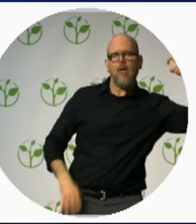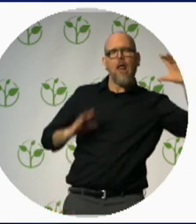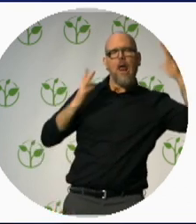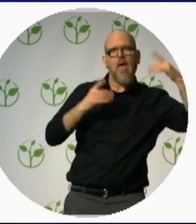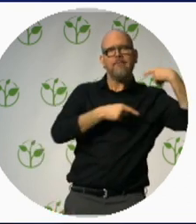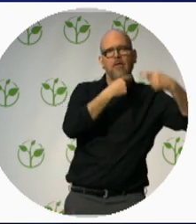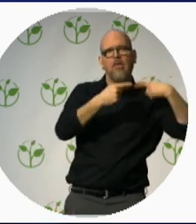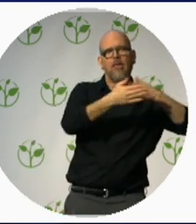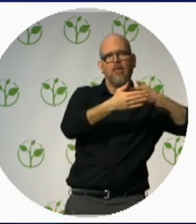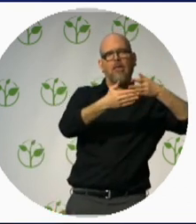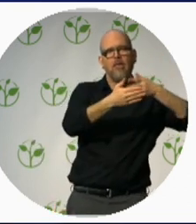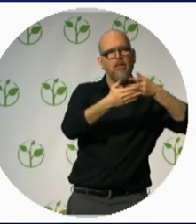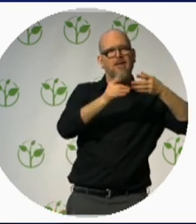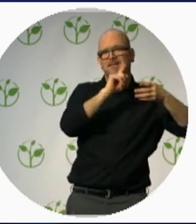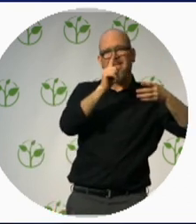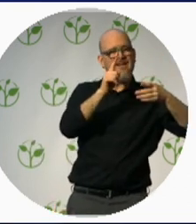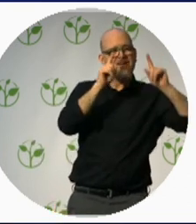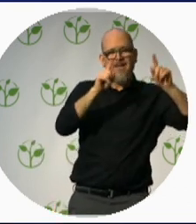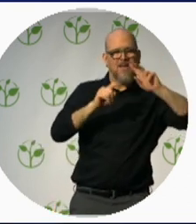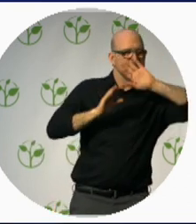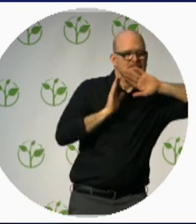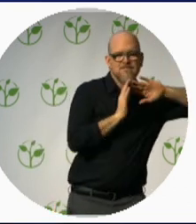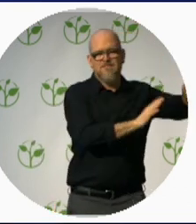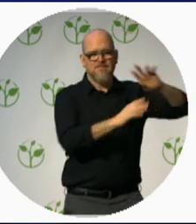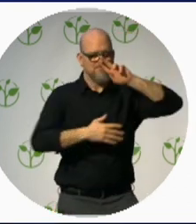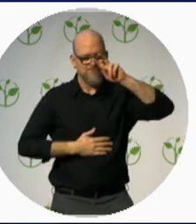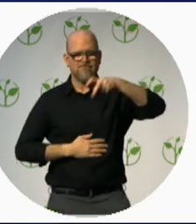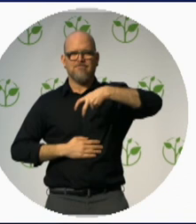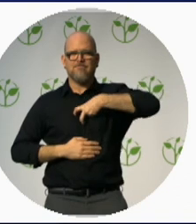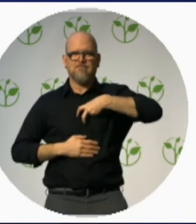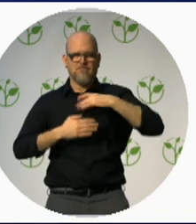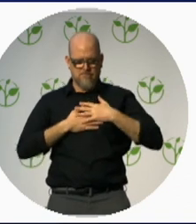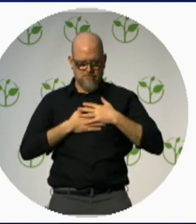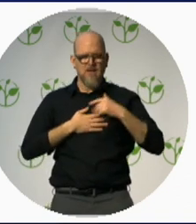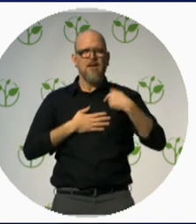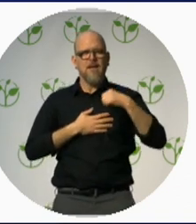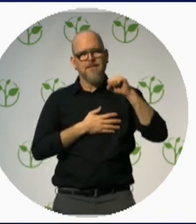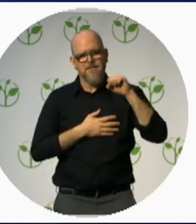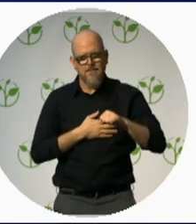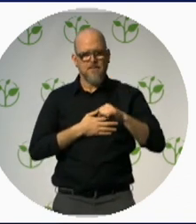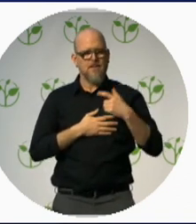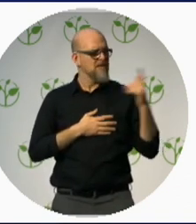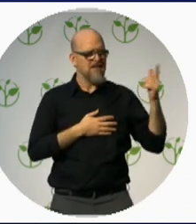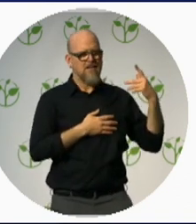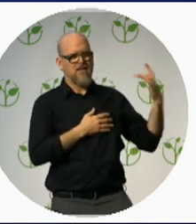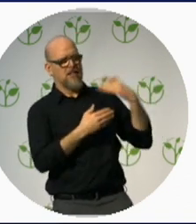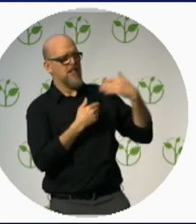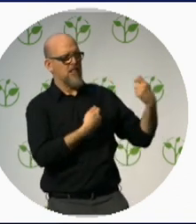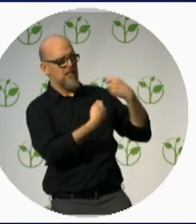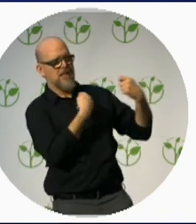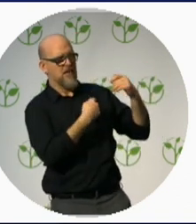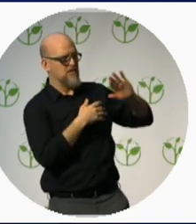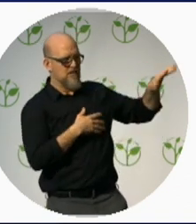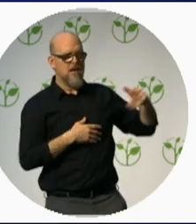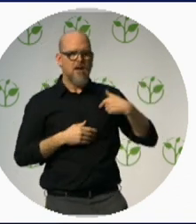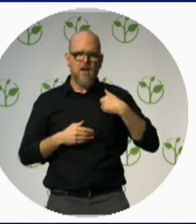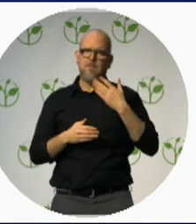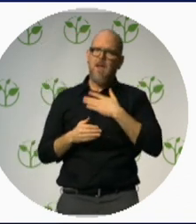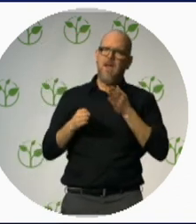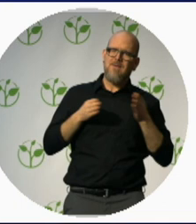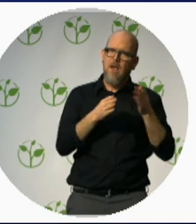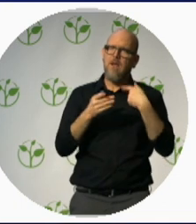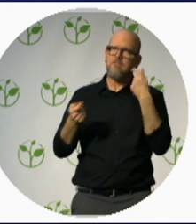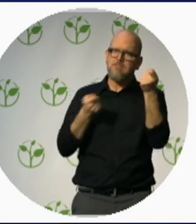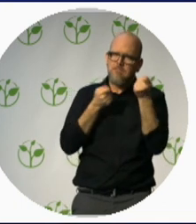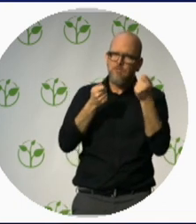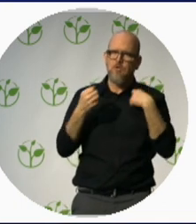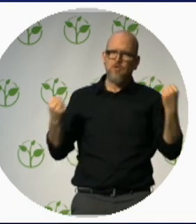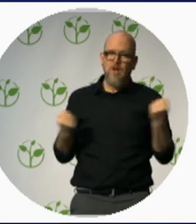There’s a better way – Join us at Visioneers in flying in the face of convention, like